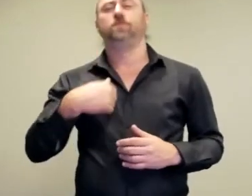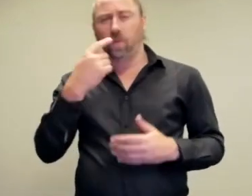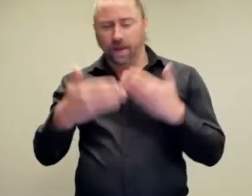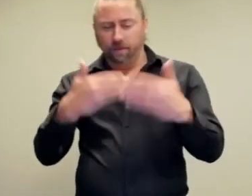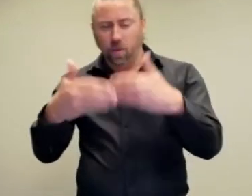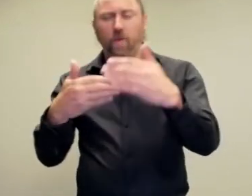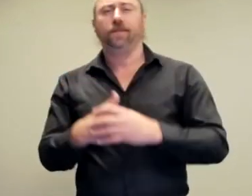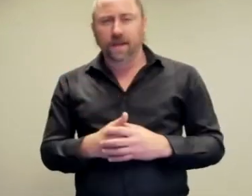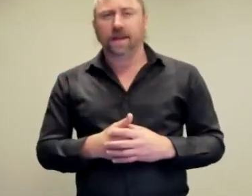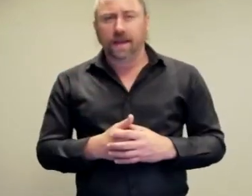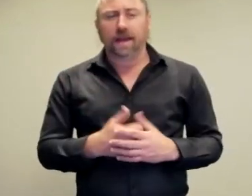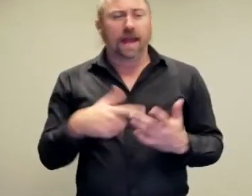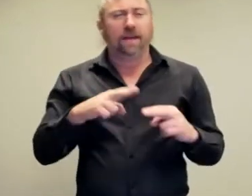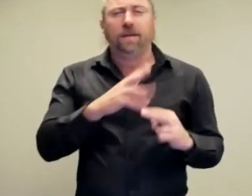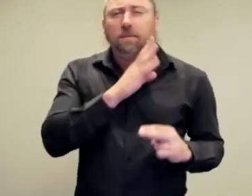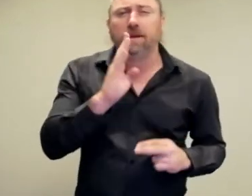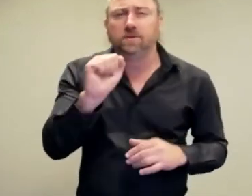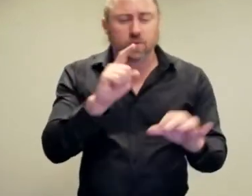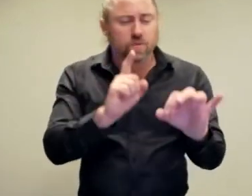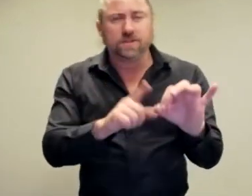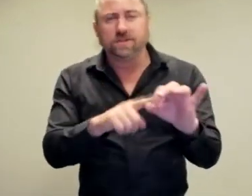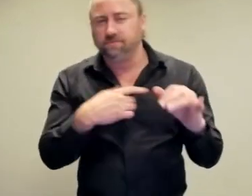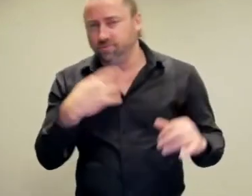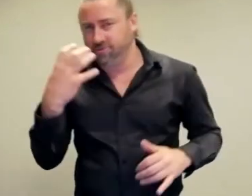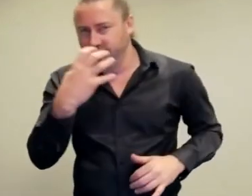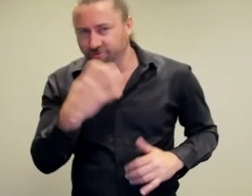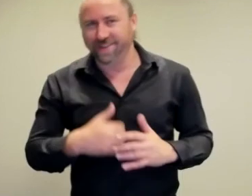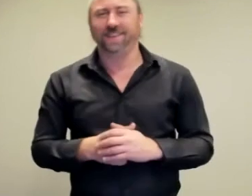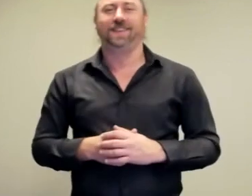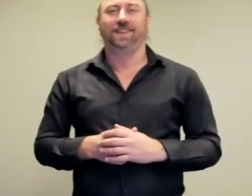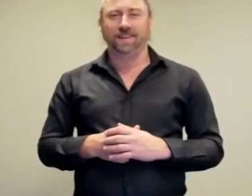coordinating any scrolling in this platform so if it was an important